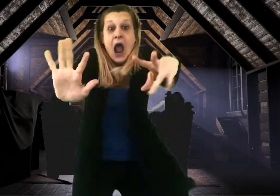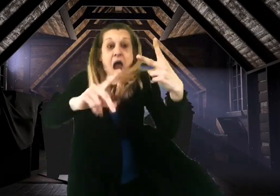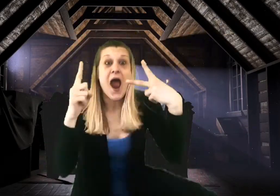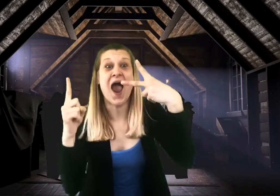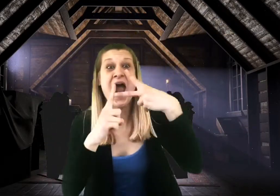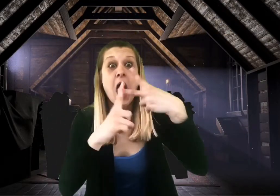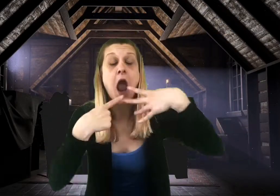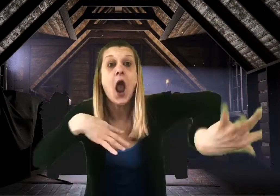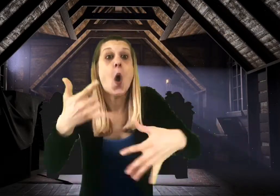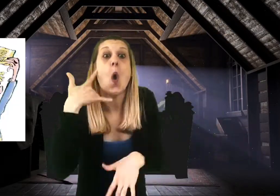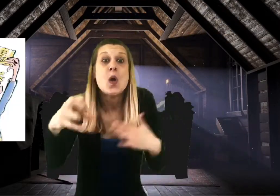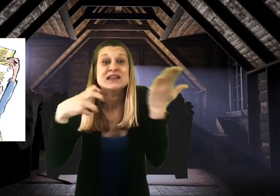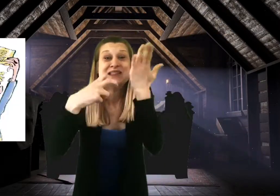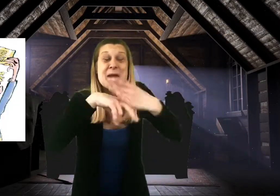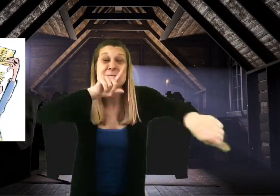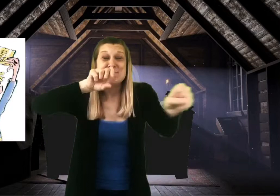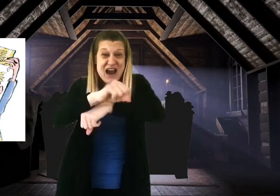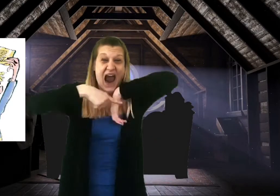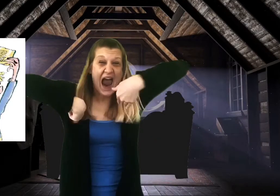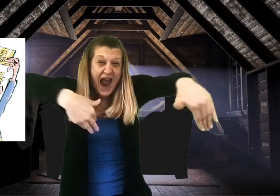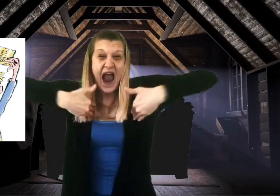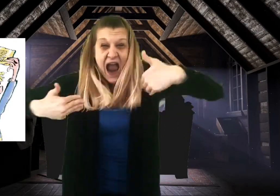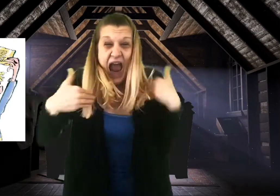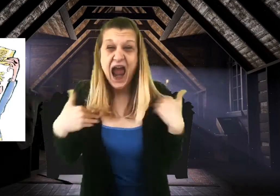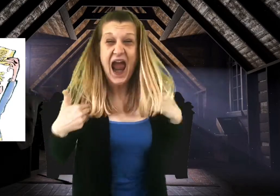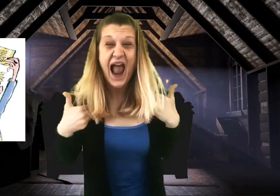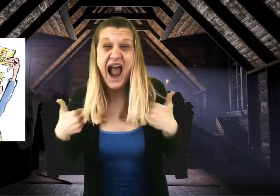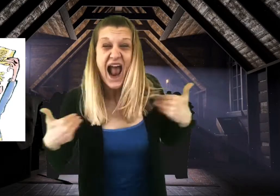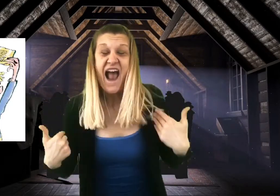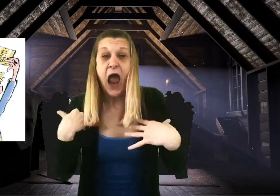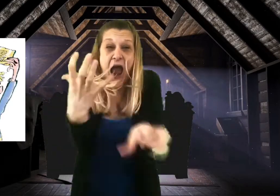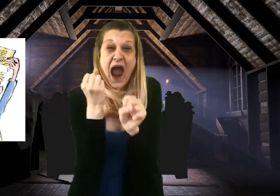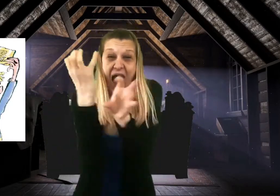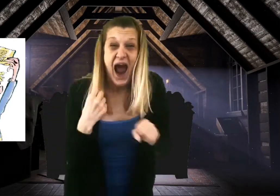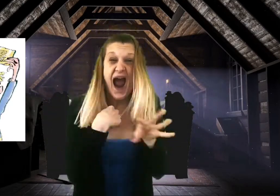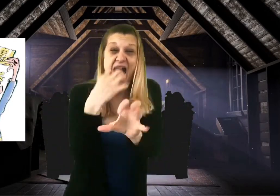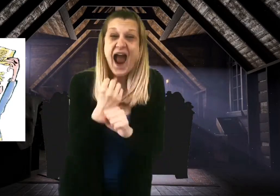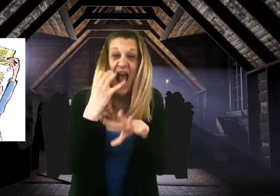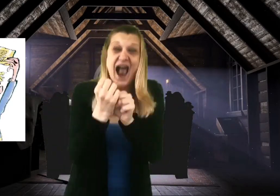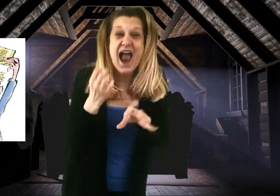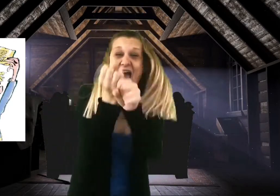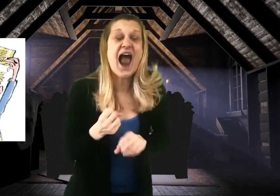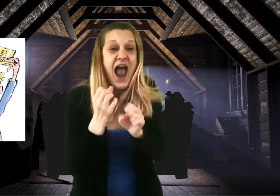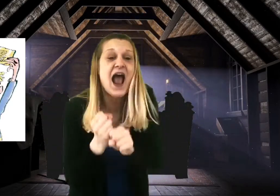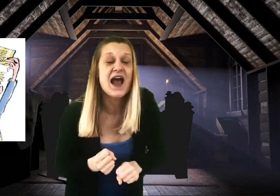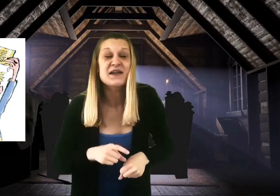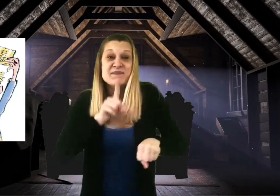the second one had the Golden Ticket! I've got it!!! I have it!! I've got it! it is real!